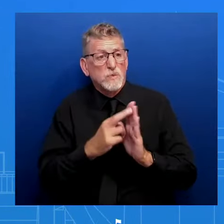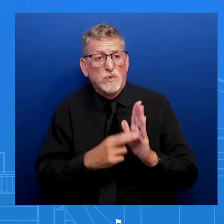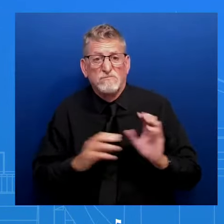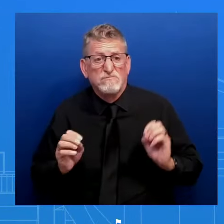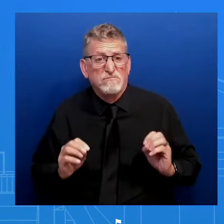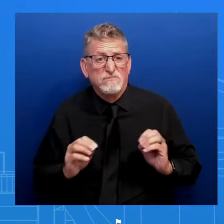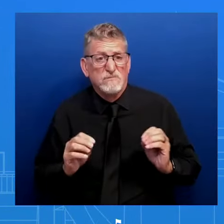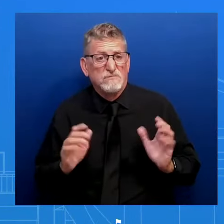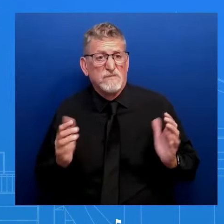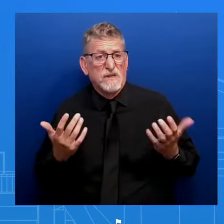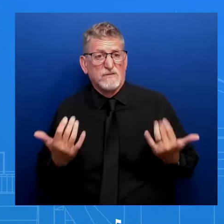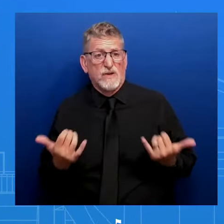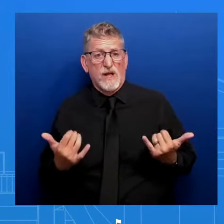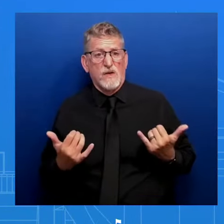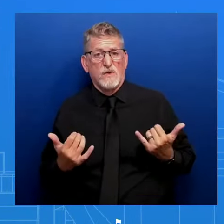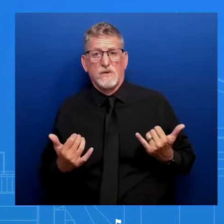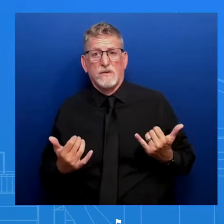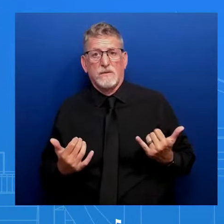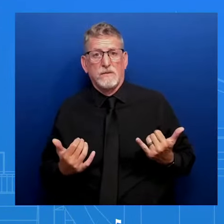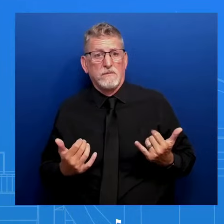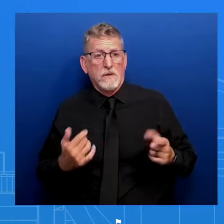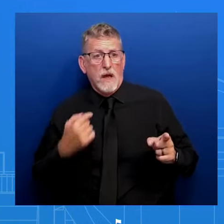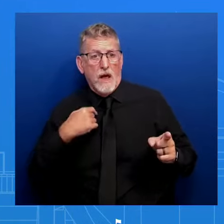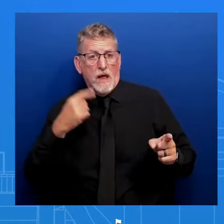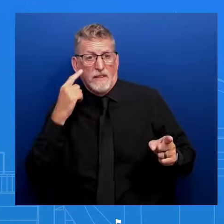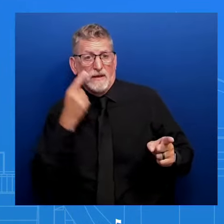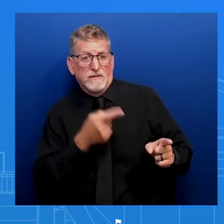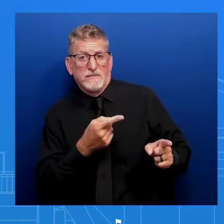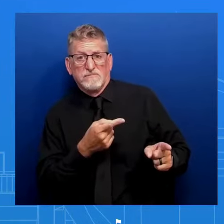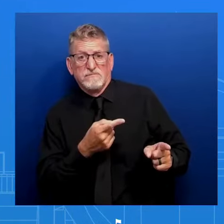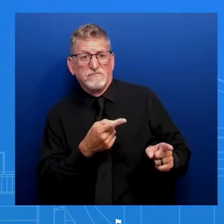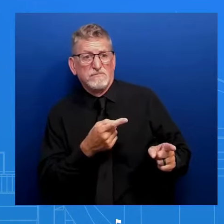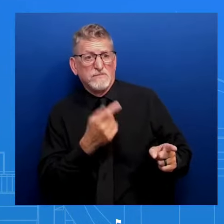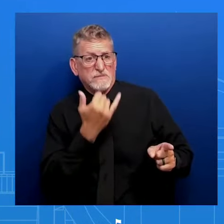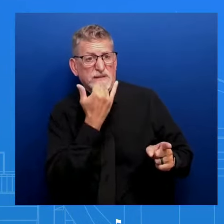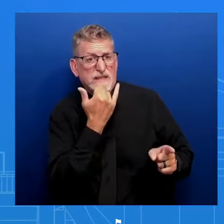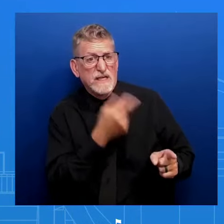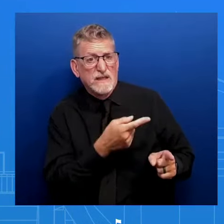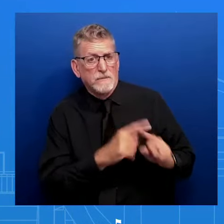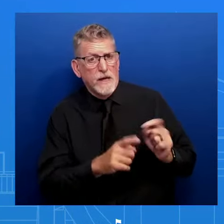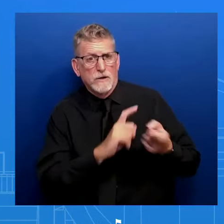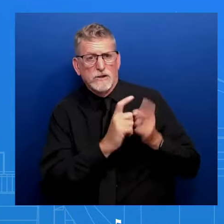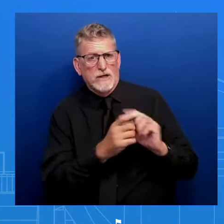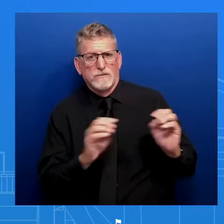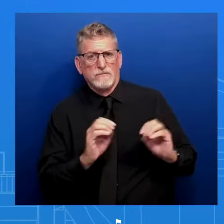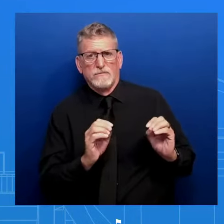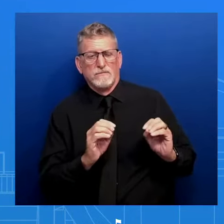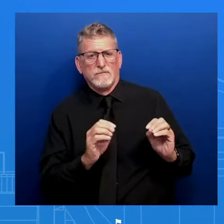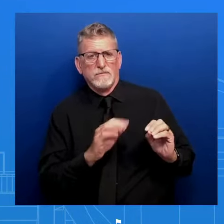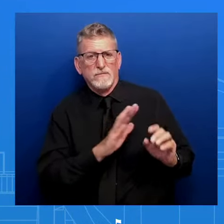but nothing has changed. It -- we continue to move forward with our plan. The Department of Justice has responded to this.